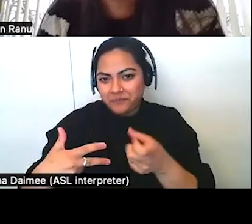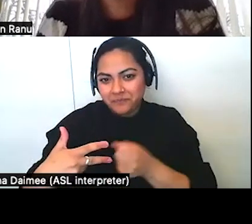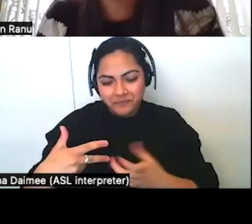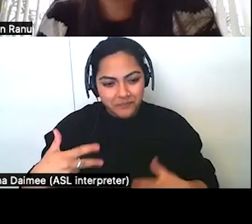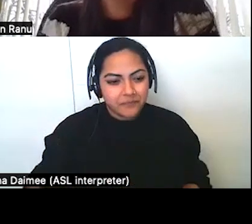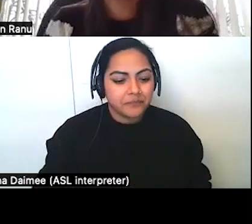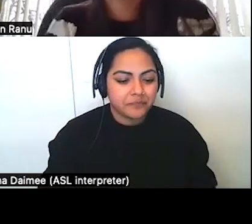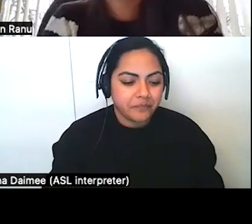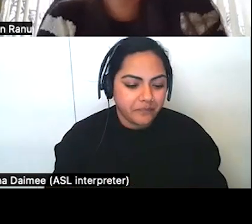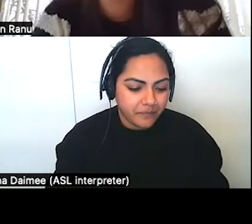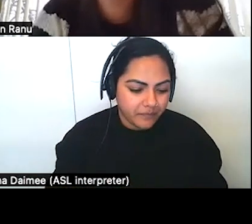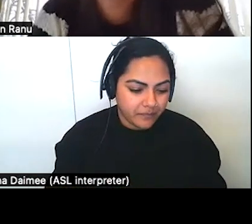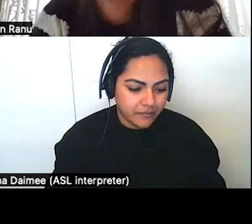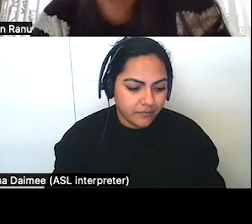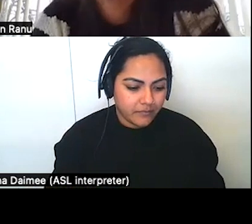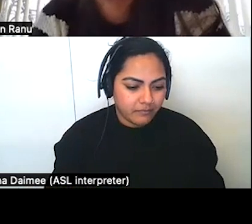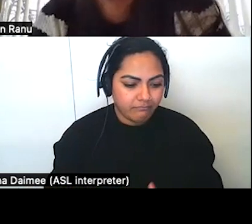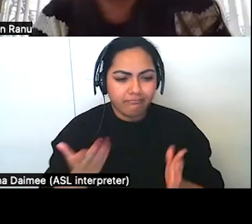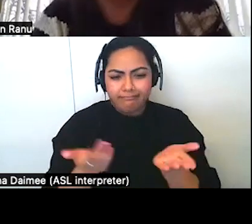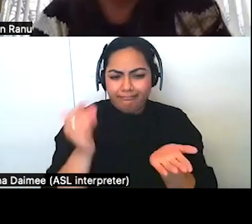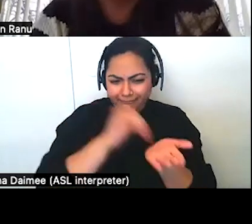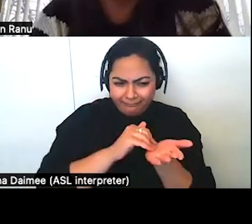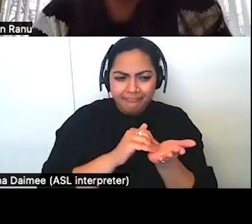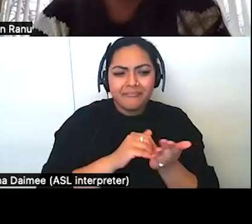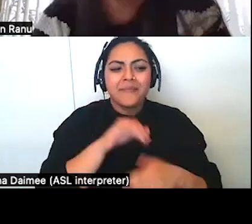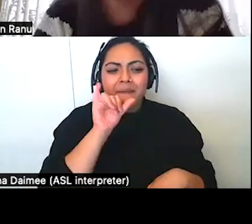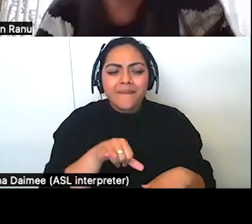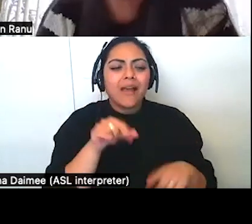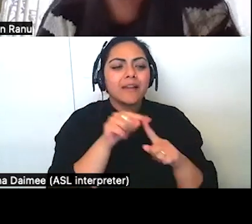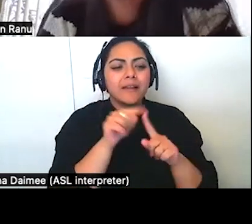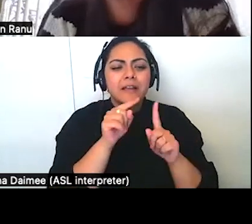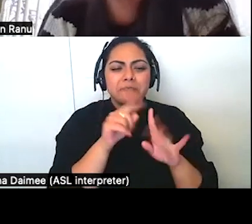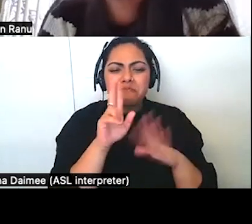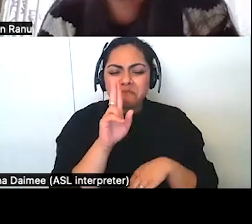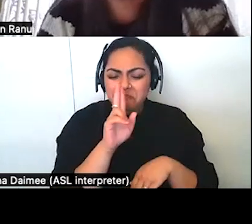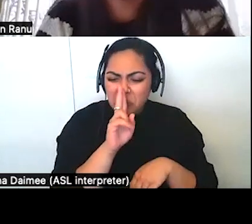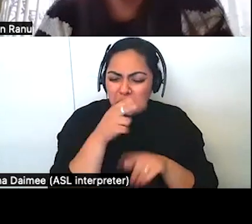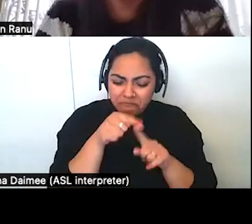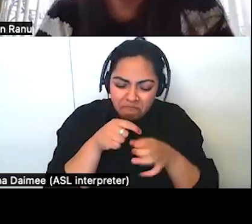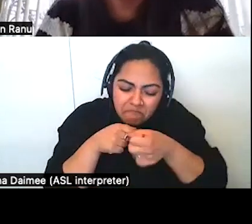So, once again, aesthetics are niche interests. So, here are some examples of niche interests.